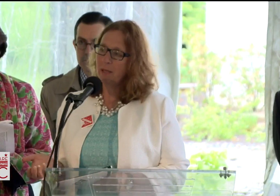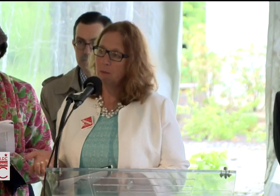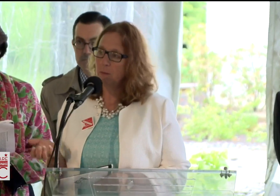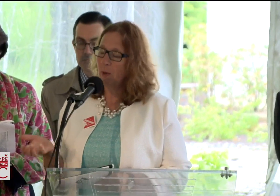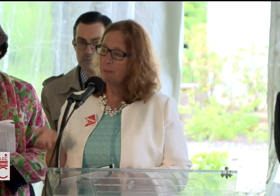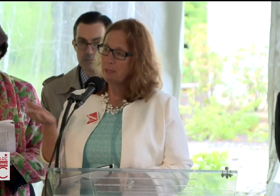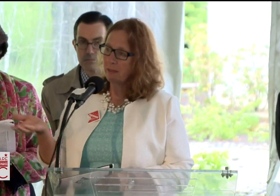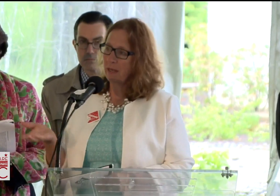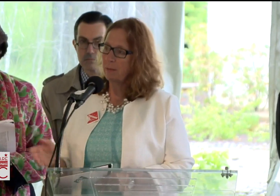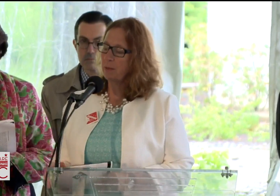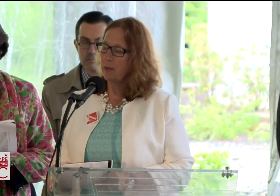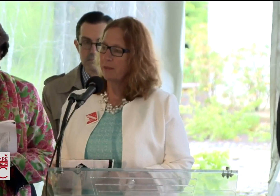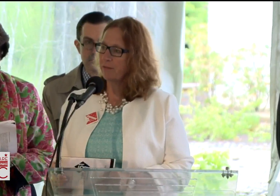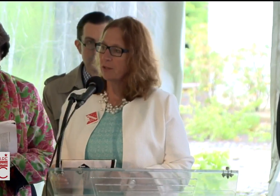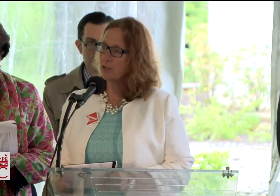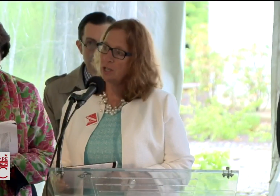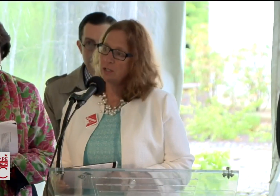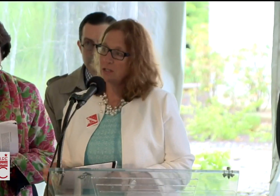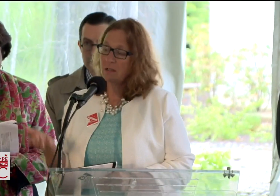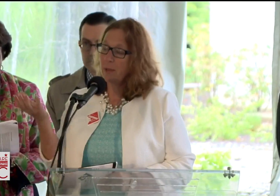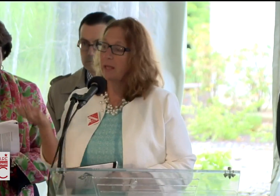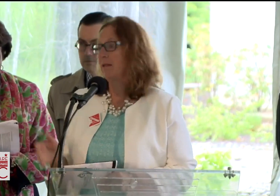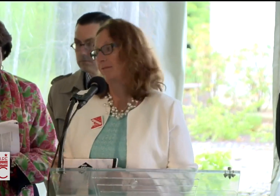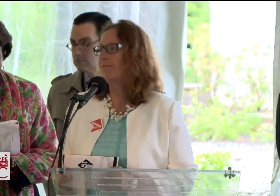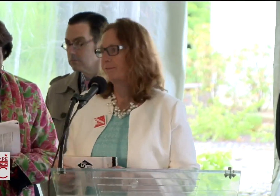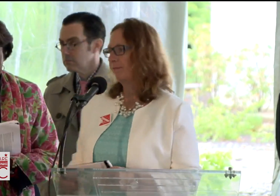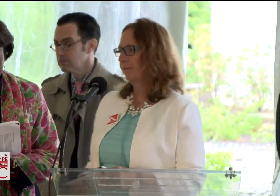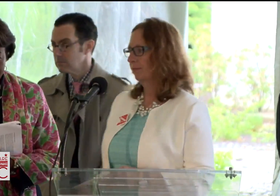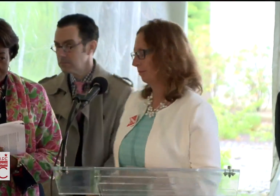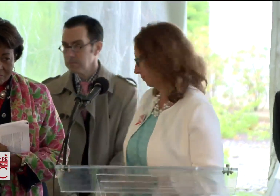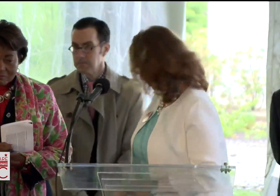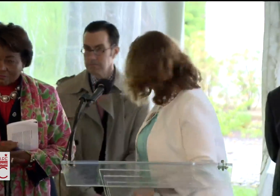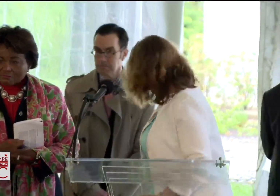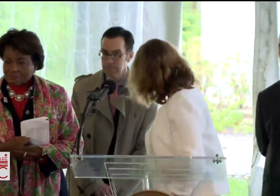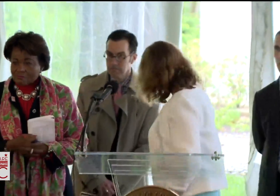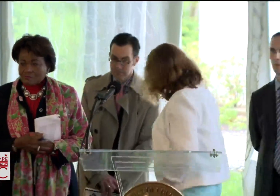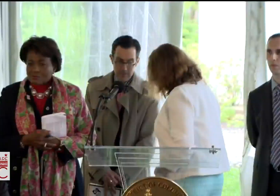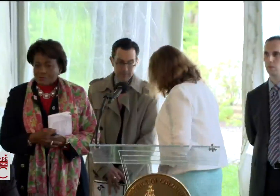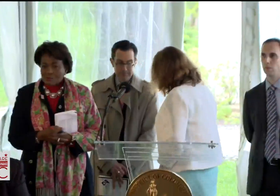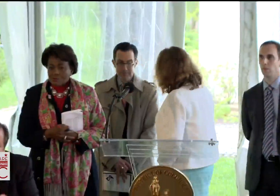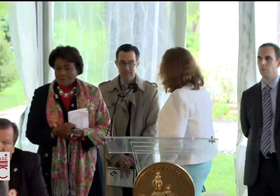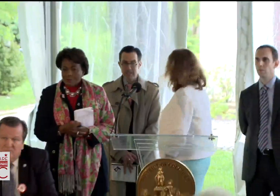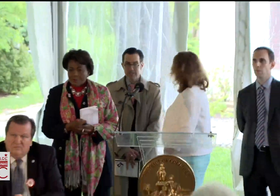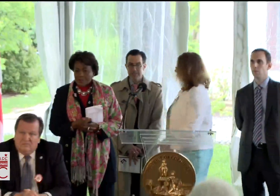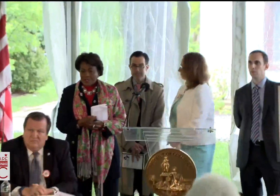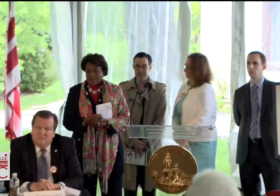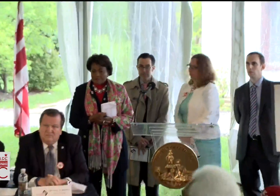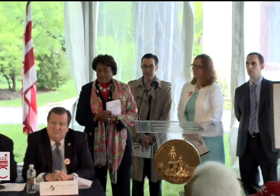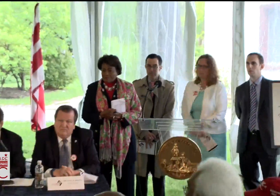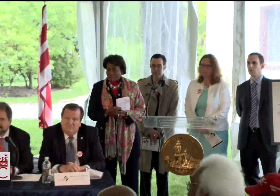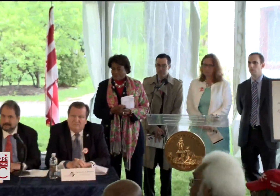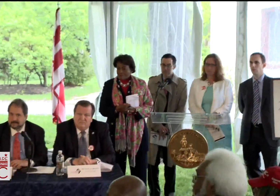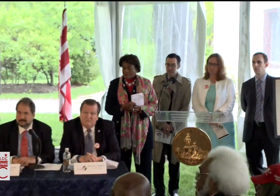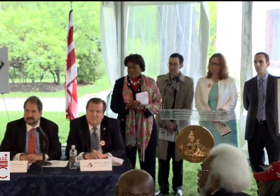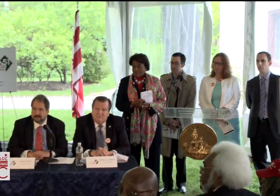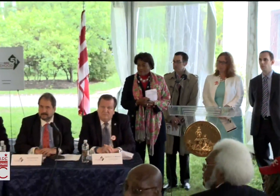FOR AND WE'RE GOING TO BE TAKING DOWN ALL OF THE COMMENTS WE HEAR TODAY AND CONSIDERING AND RESPONDING TO EACH OF THEM AND